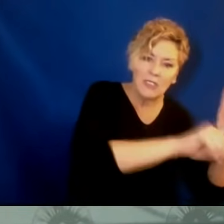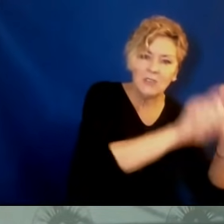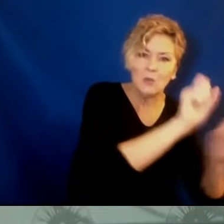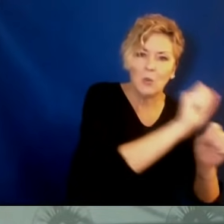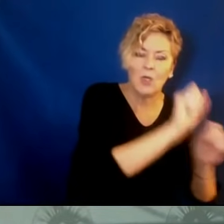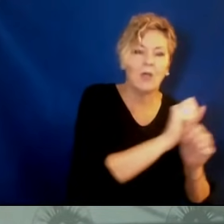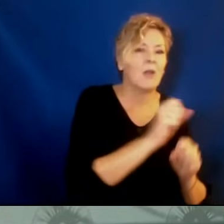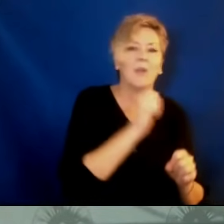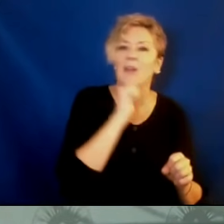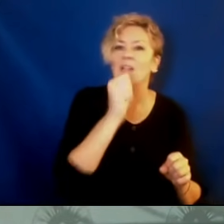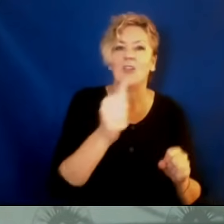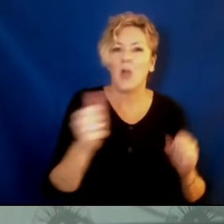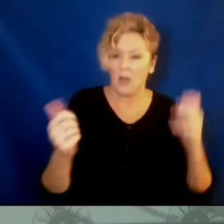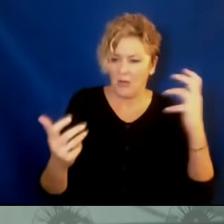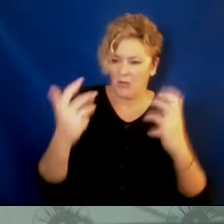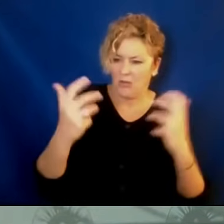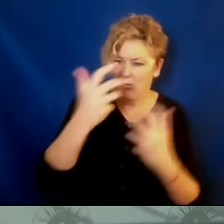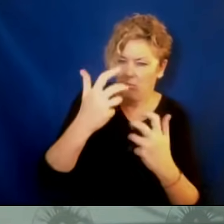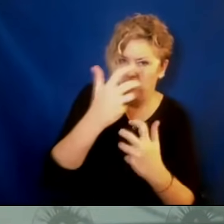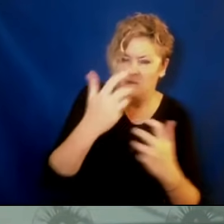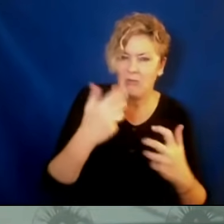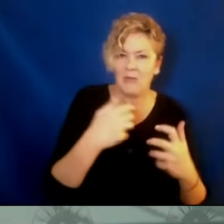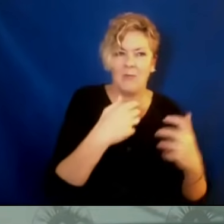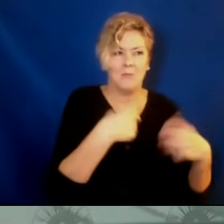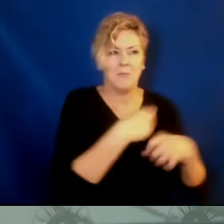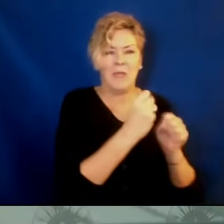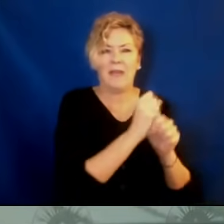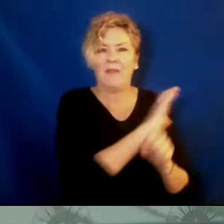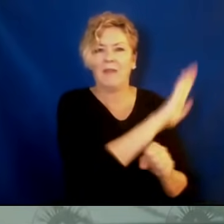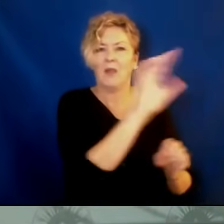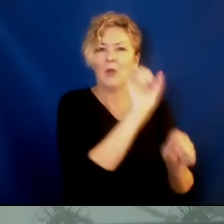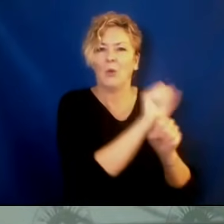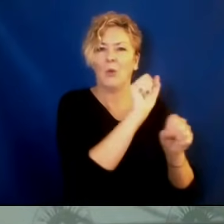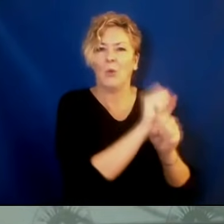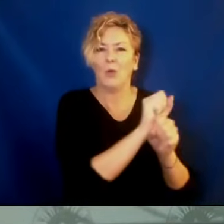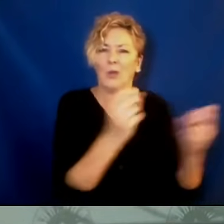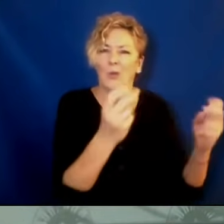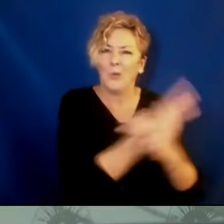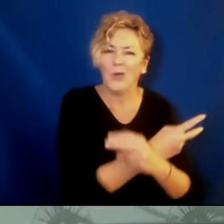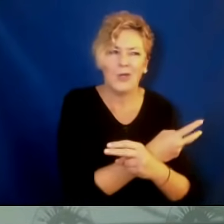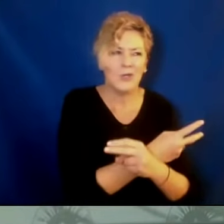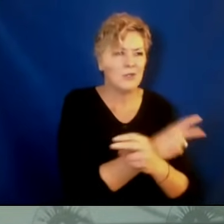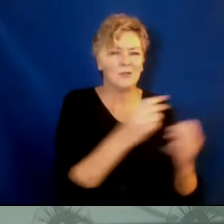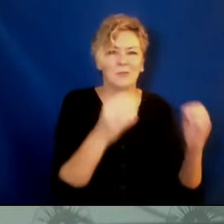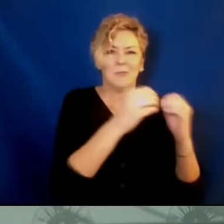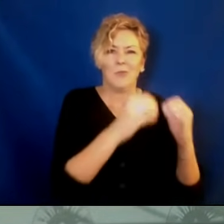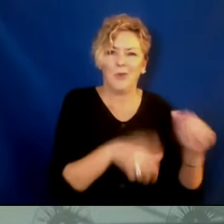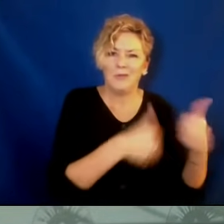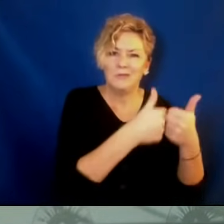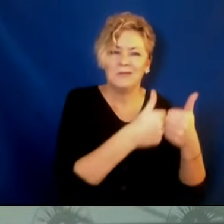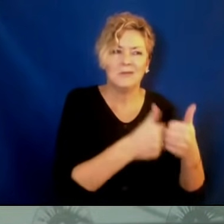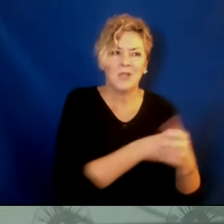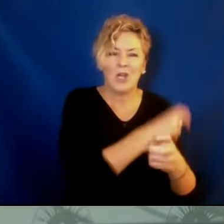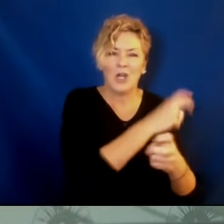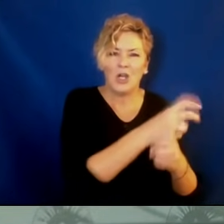we are going to continue to do that. I think, our goal is to ensure that any additional app in British Columbia